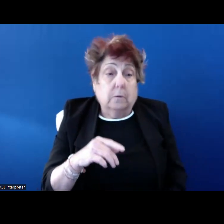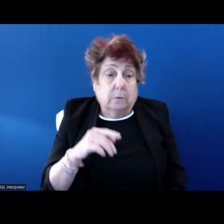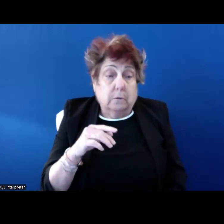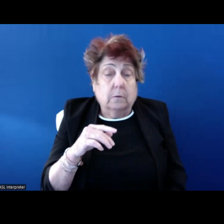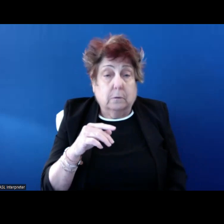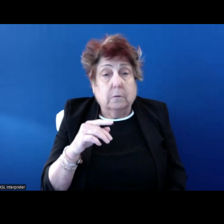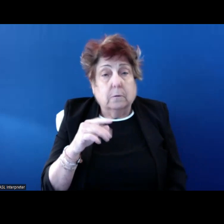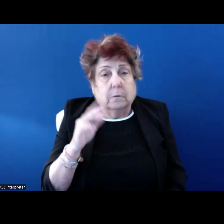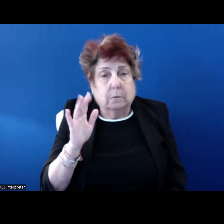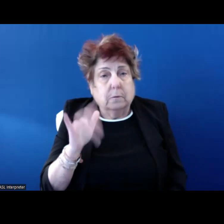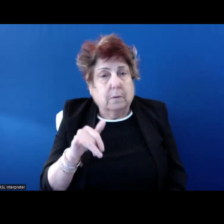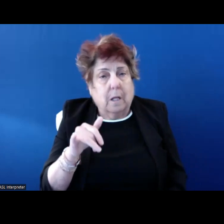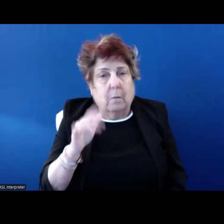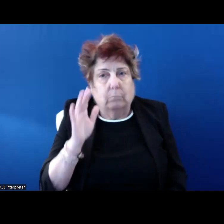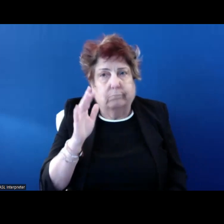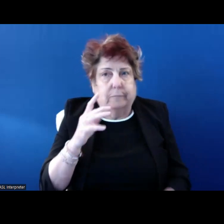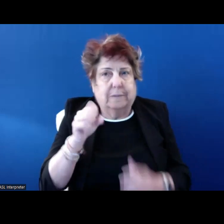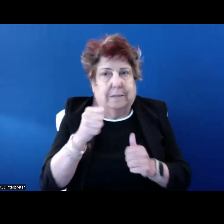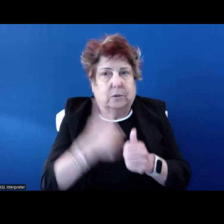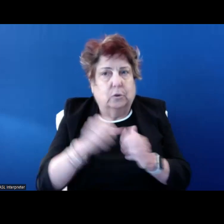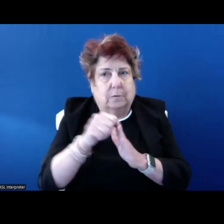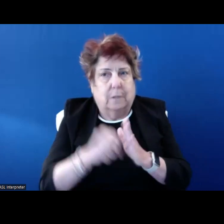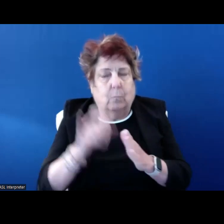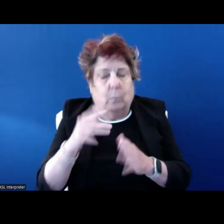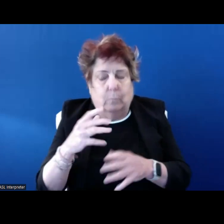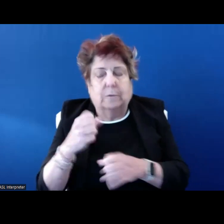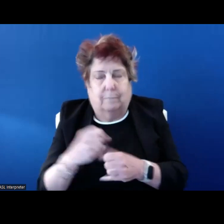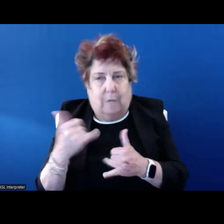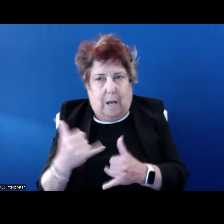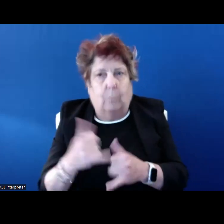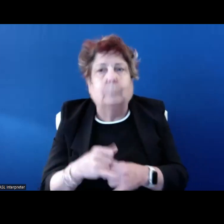technical assistance, coaching, as a part of the initiative.